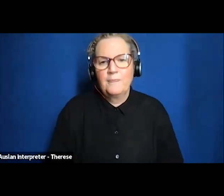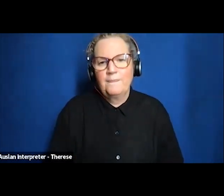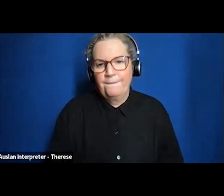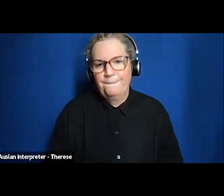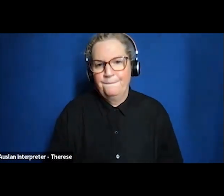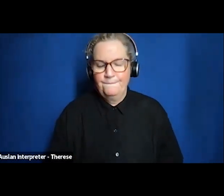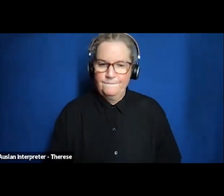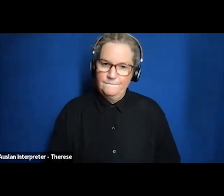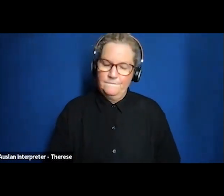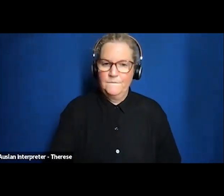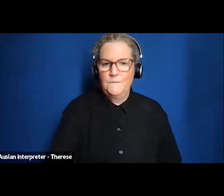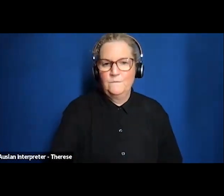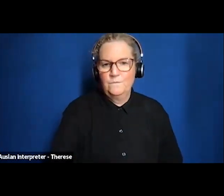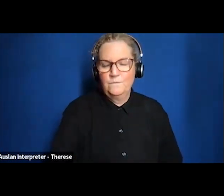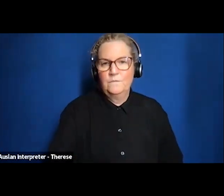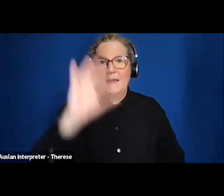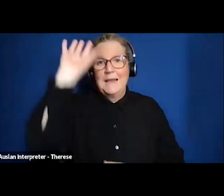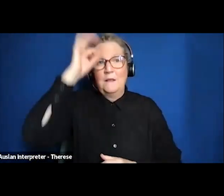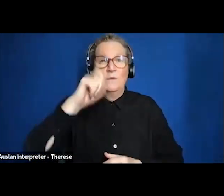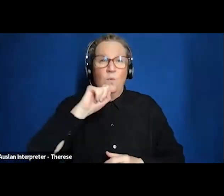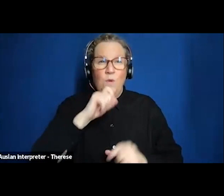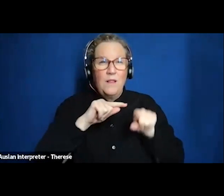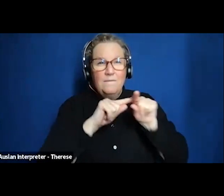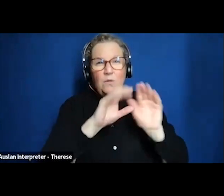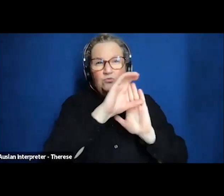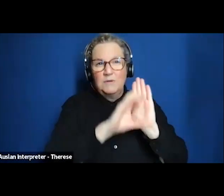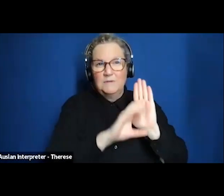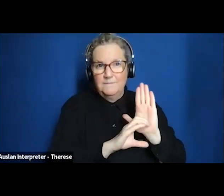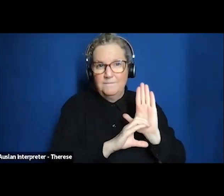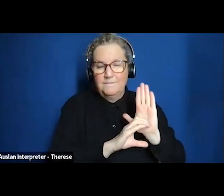will guide the use of the asset according to a charter and the